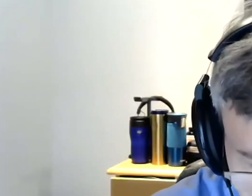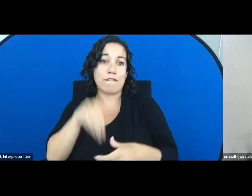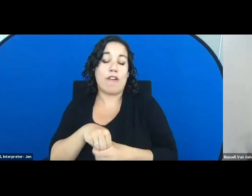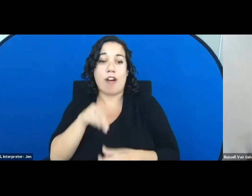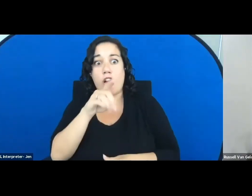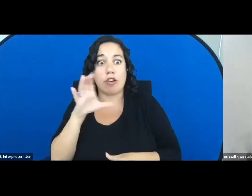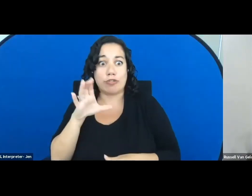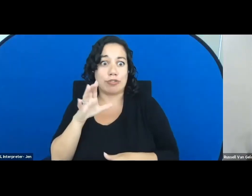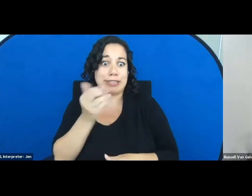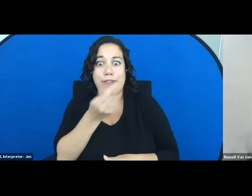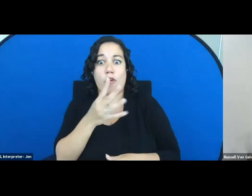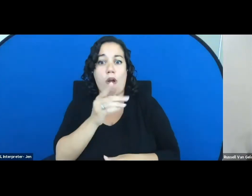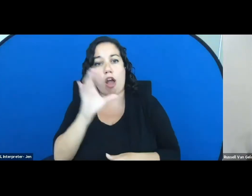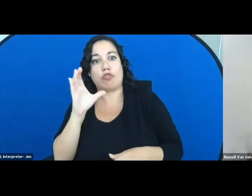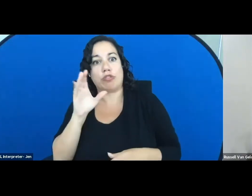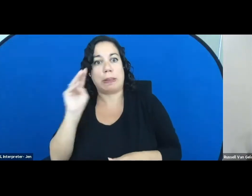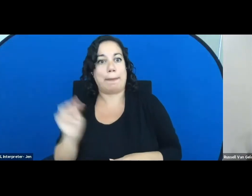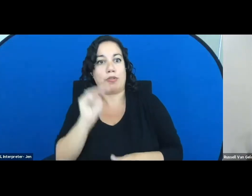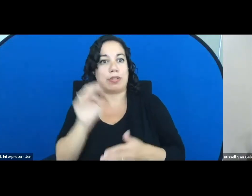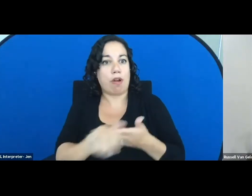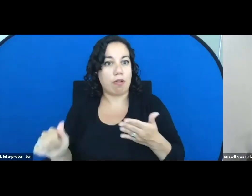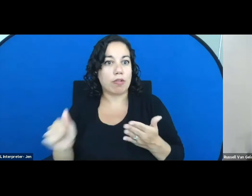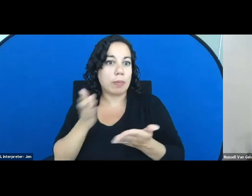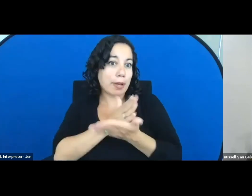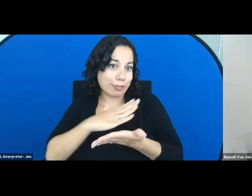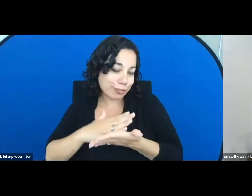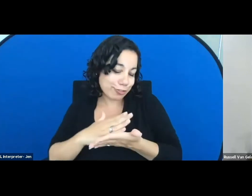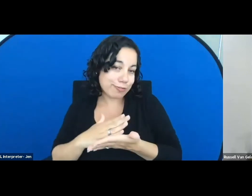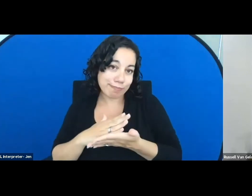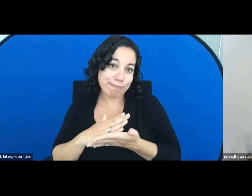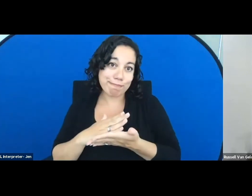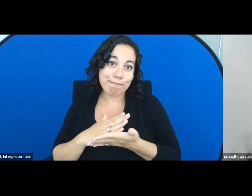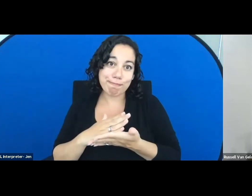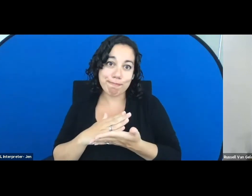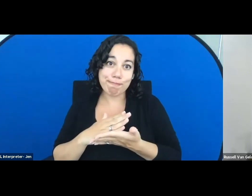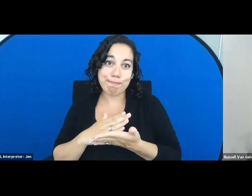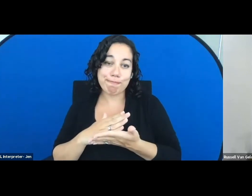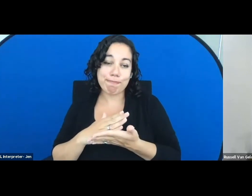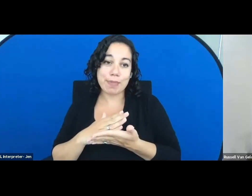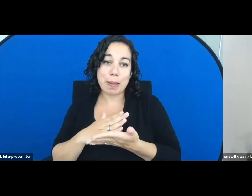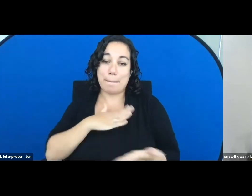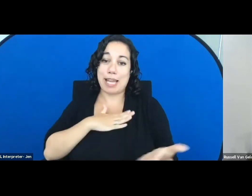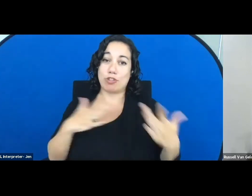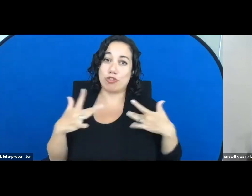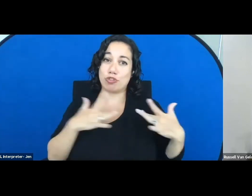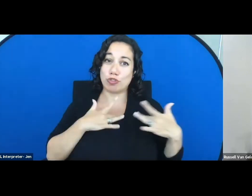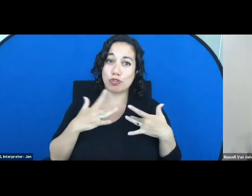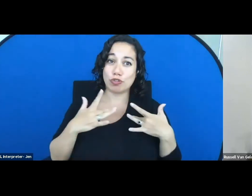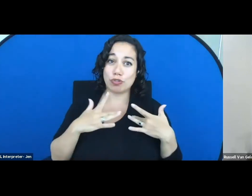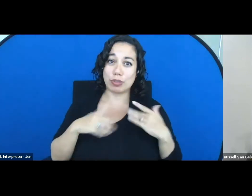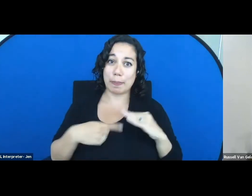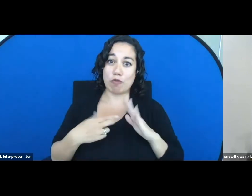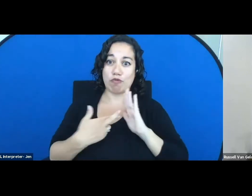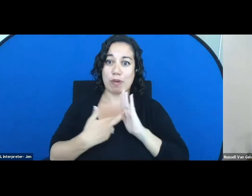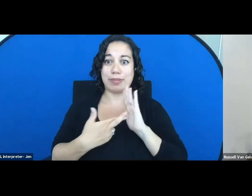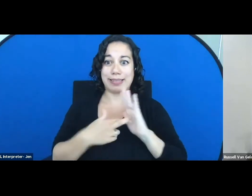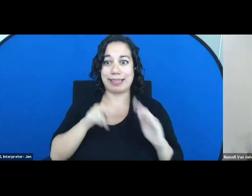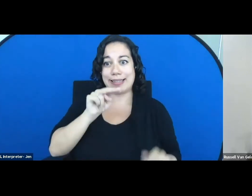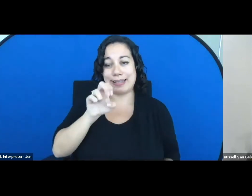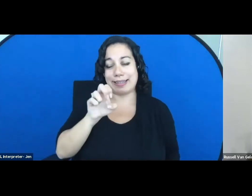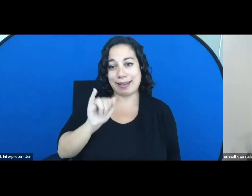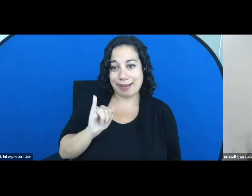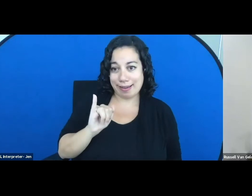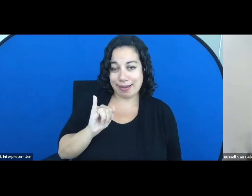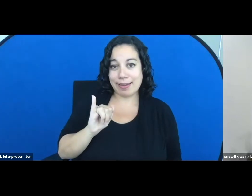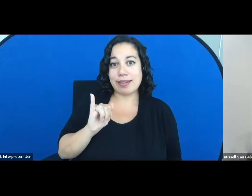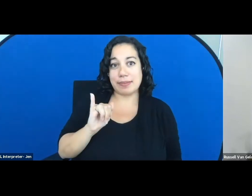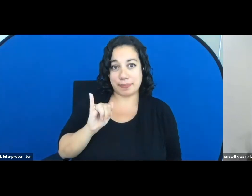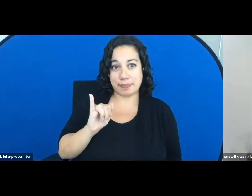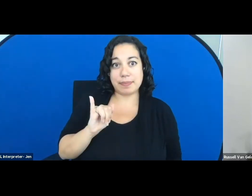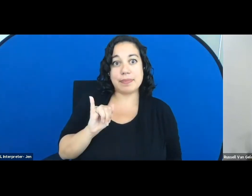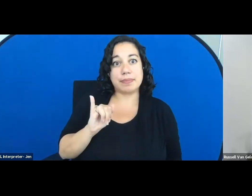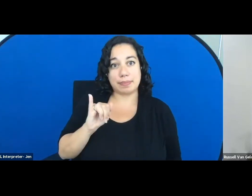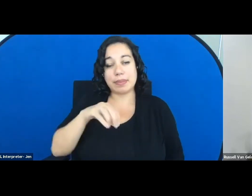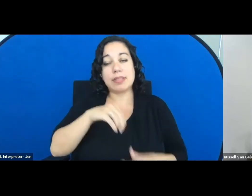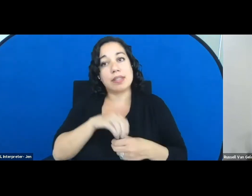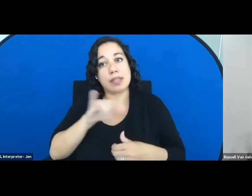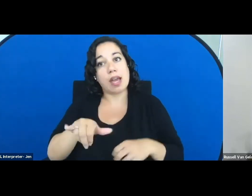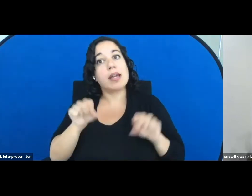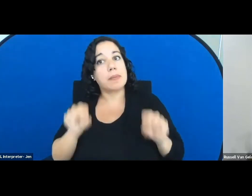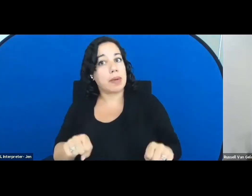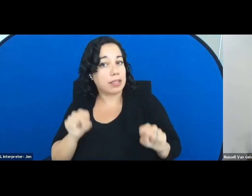budget. And my concern in representing the NEI in this capacity is that this Council,